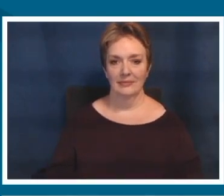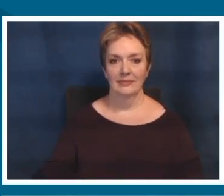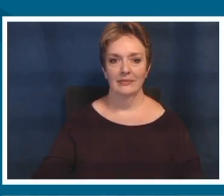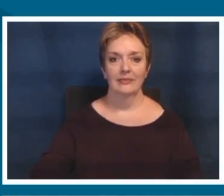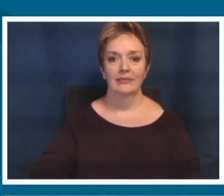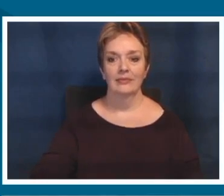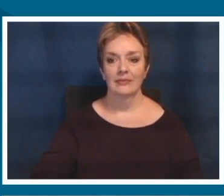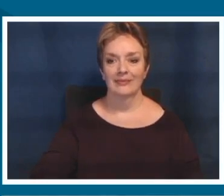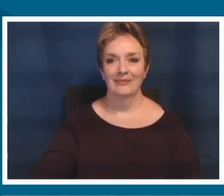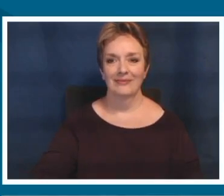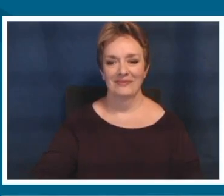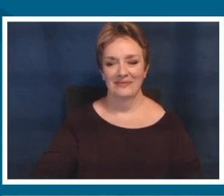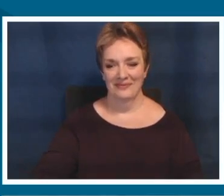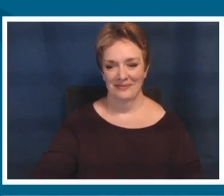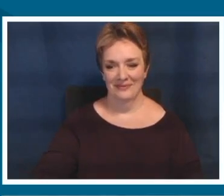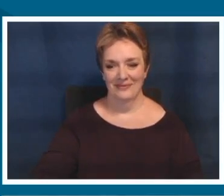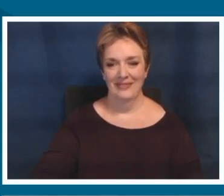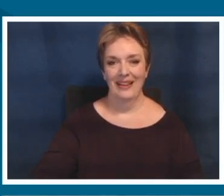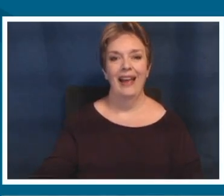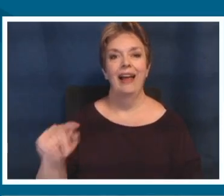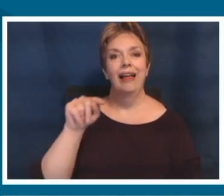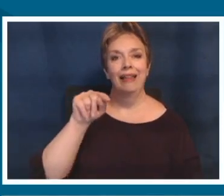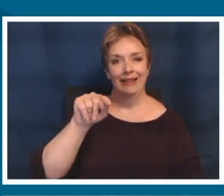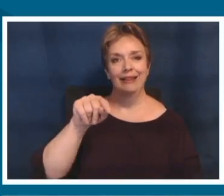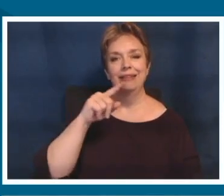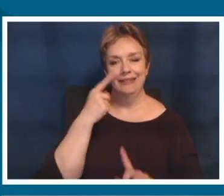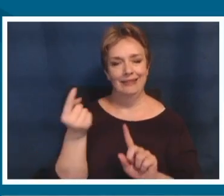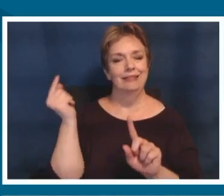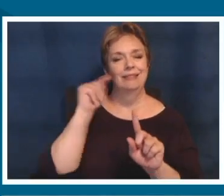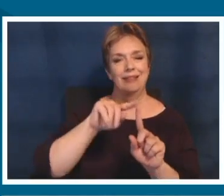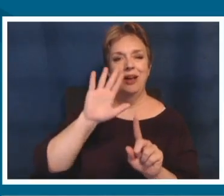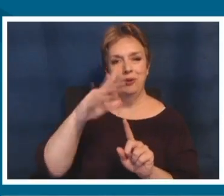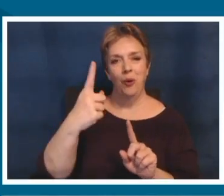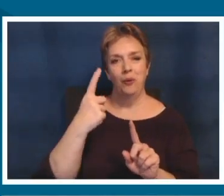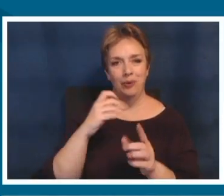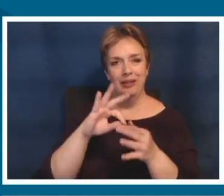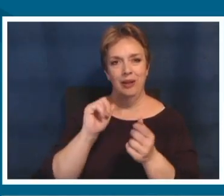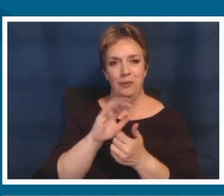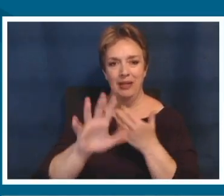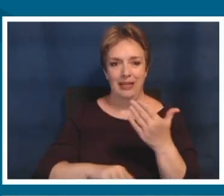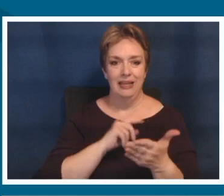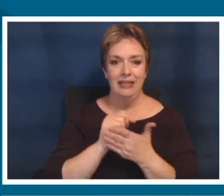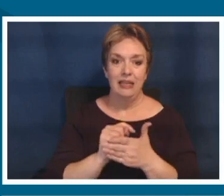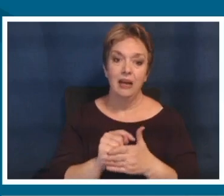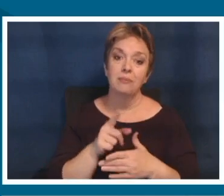this could be the the components of your lesson plan or your project your unit